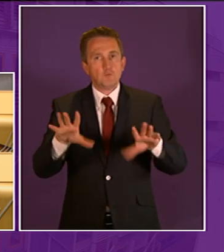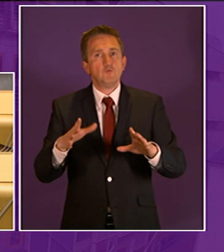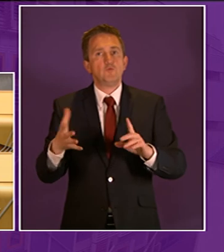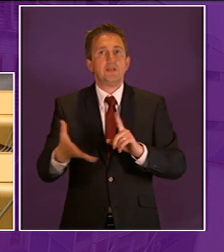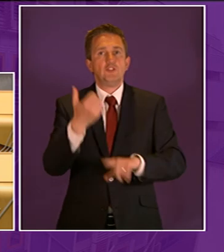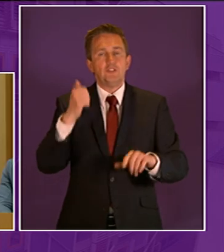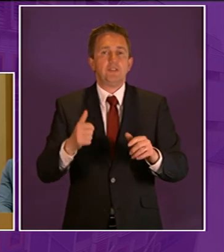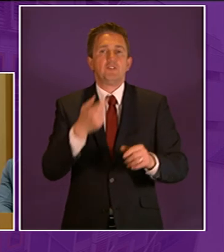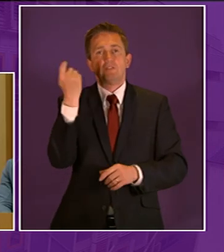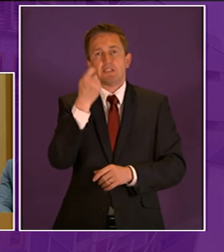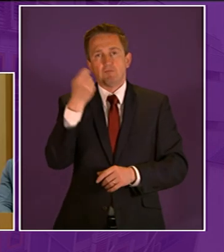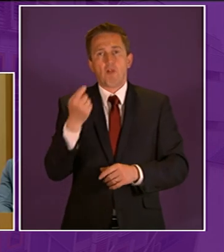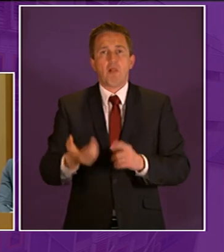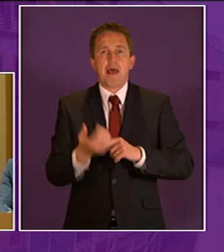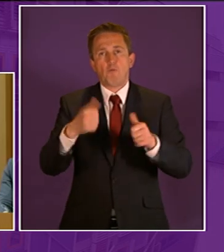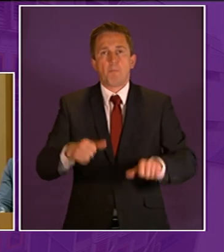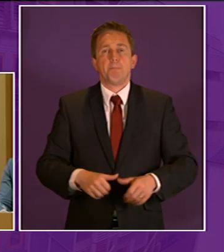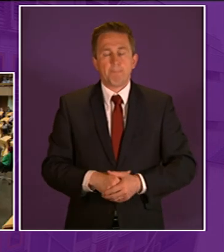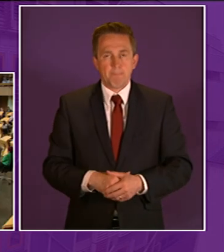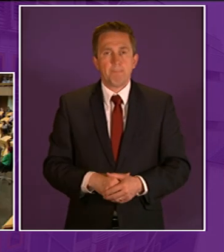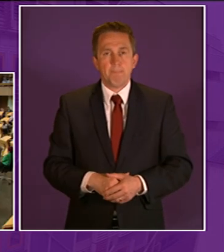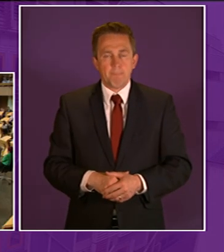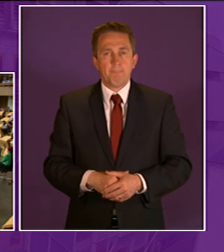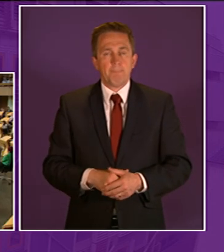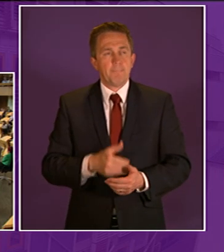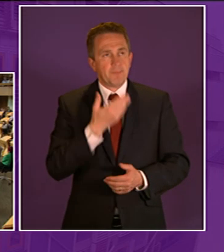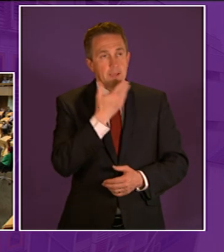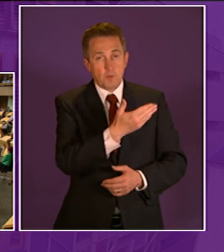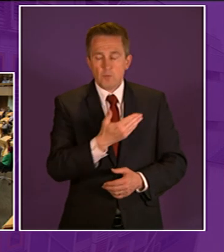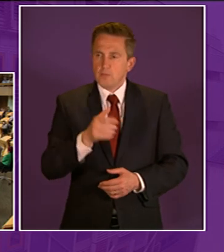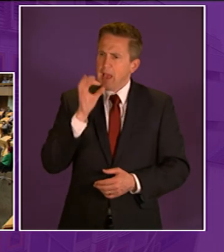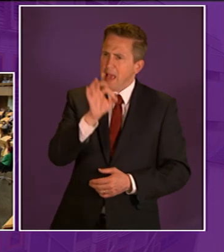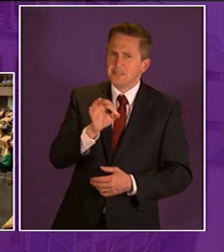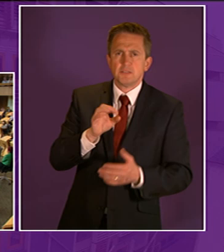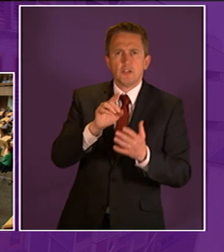Daniel Johnson (Edinburgh Southern) (Lab): What will John Sturrock be able to achieve